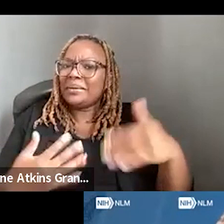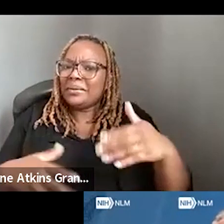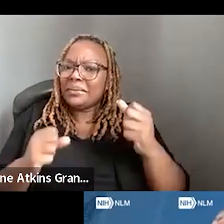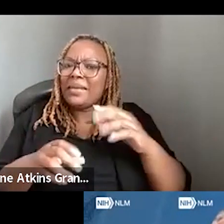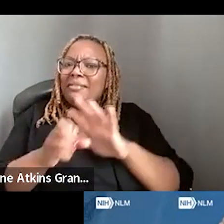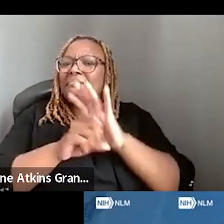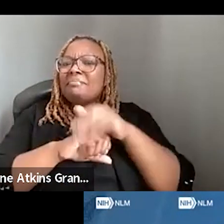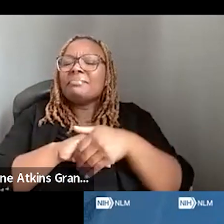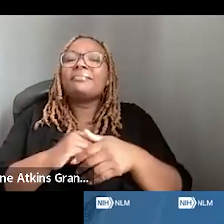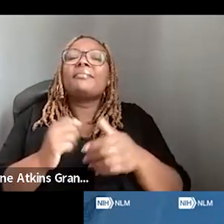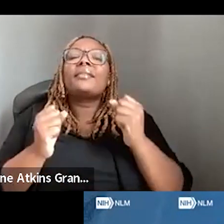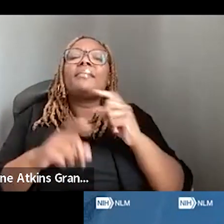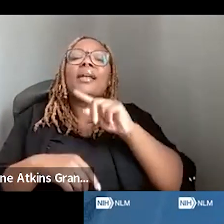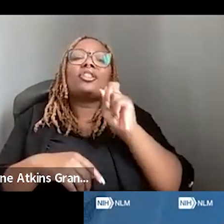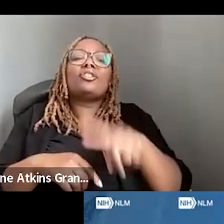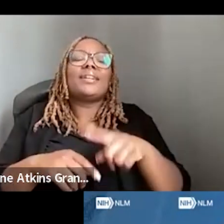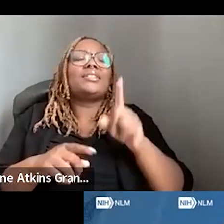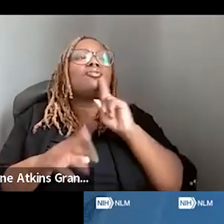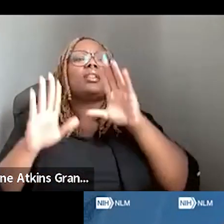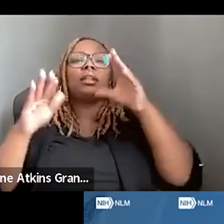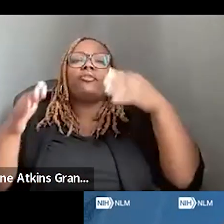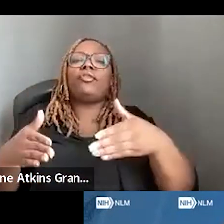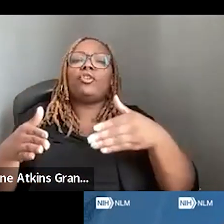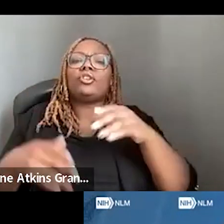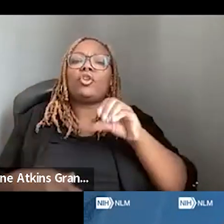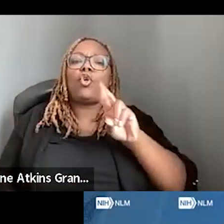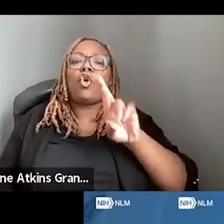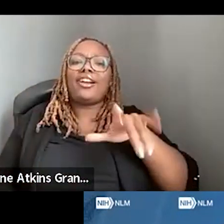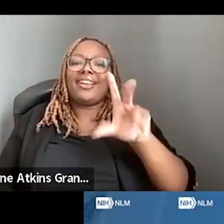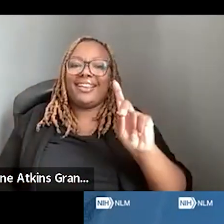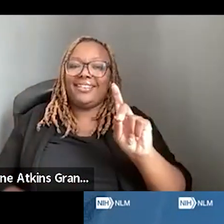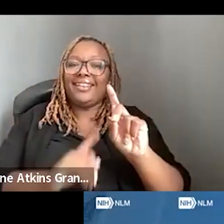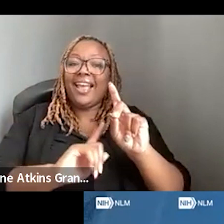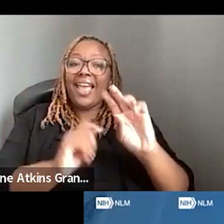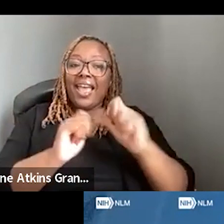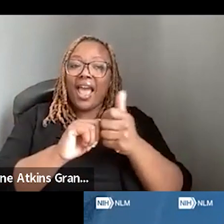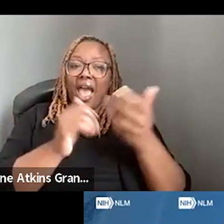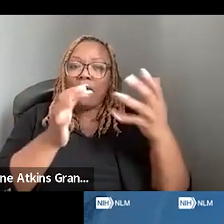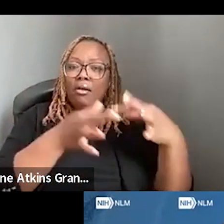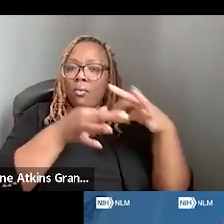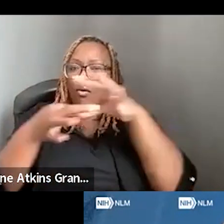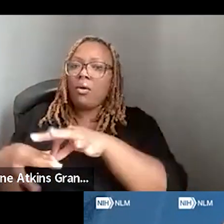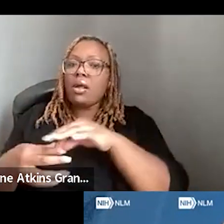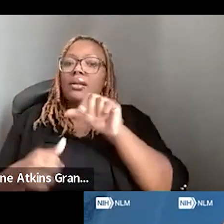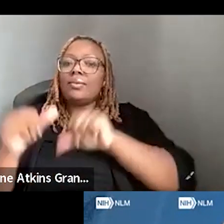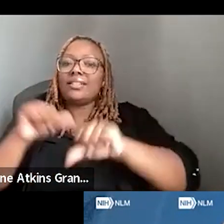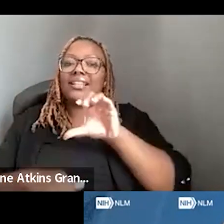And a lot of those questions were focused on ORCID and how it interacts with SciENcv. So I thought we could just take a --